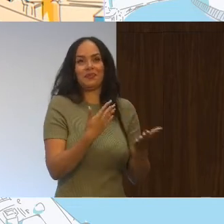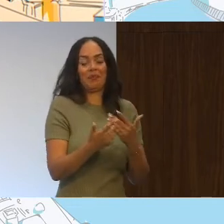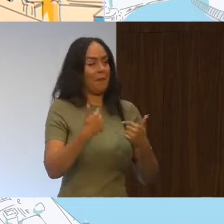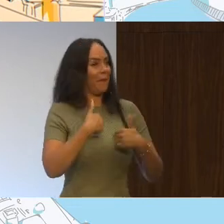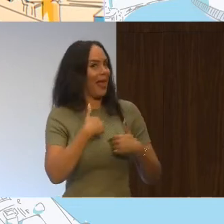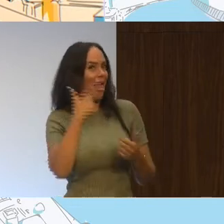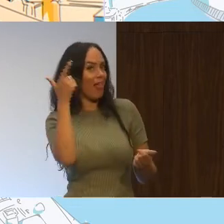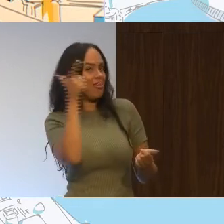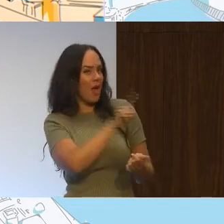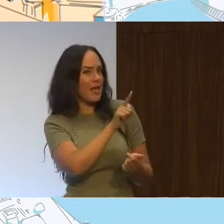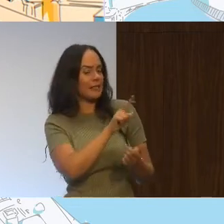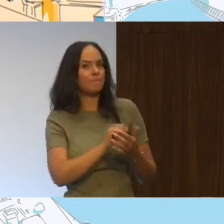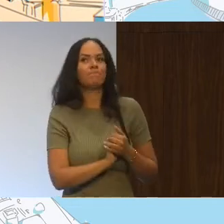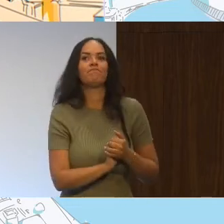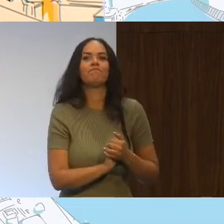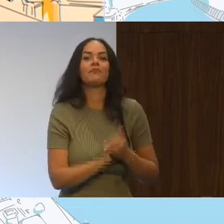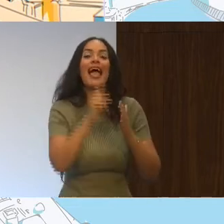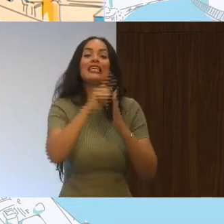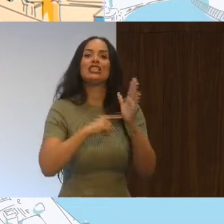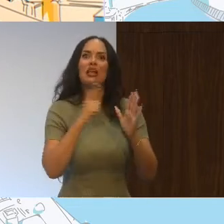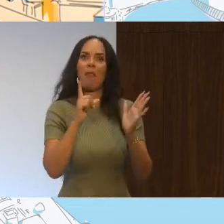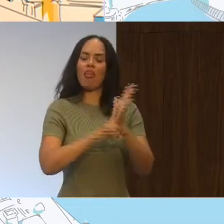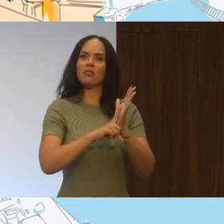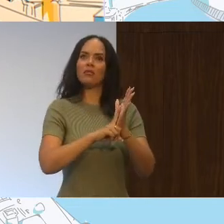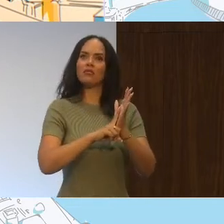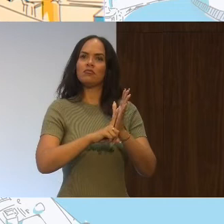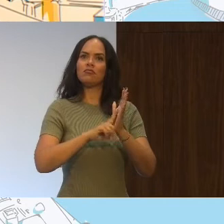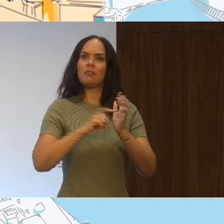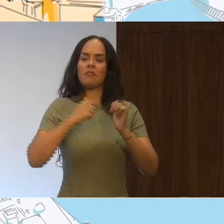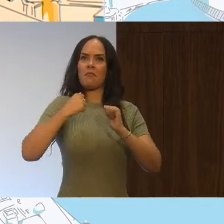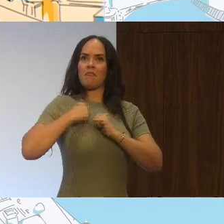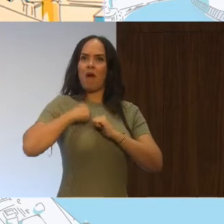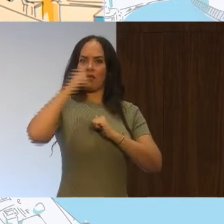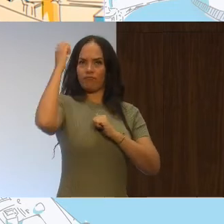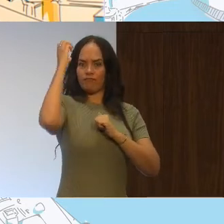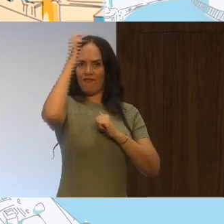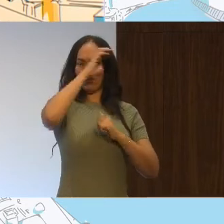Jim Lance thought headache was really important. Really. That was like his top range thing he did.